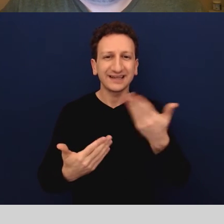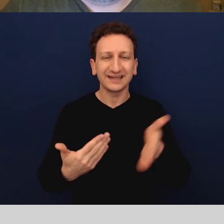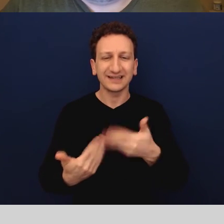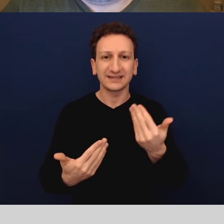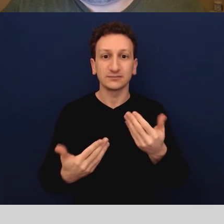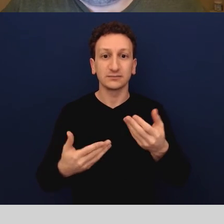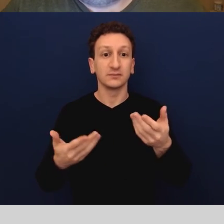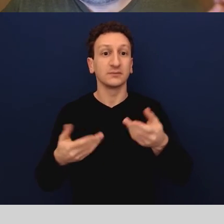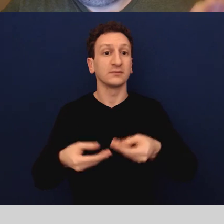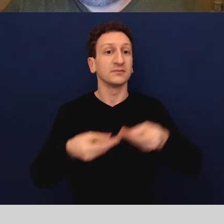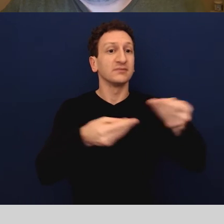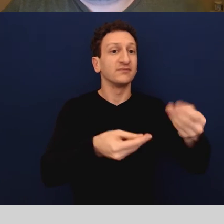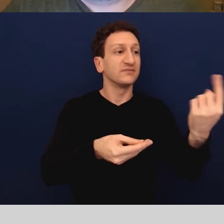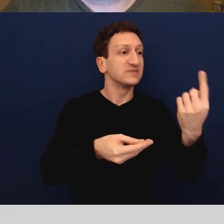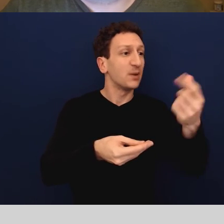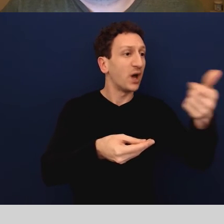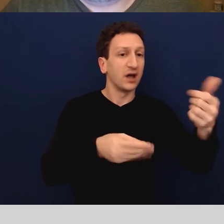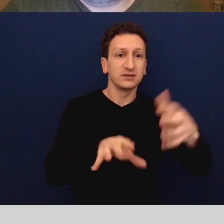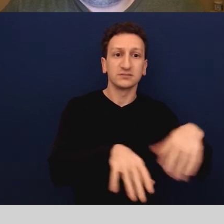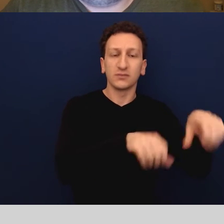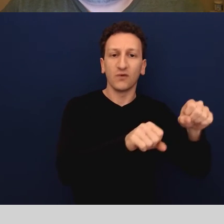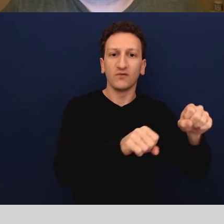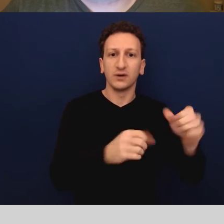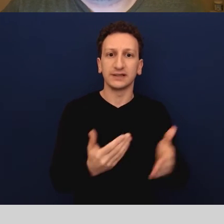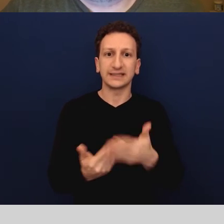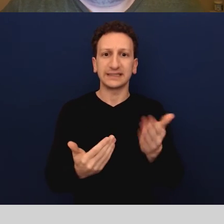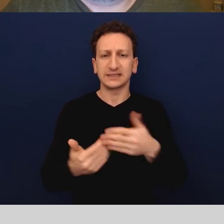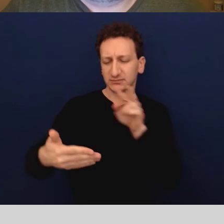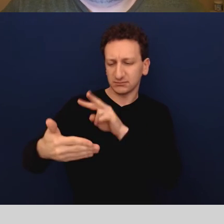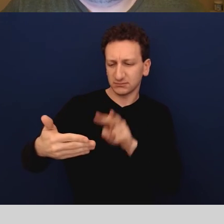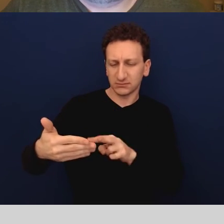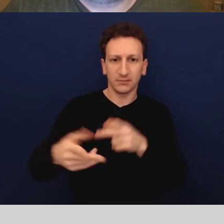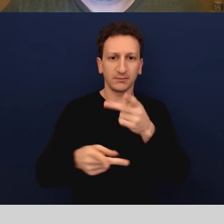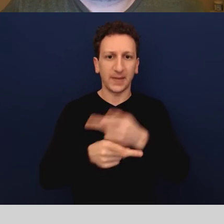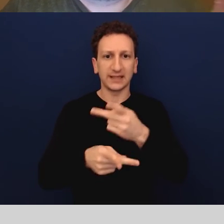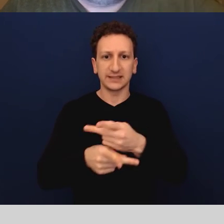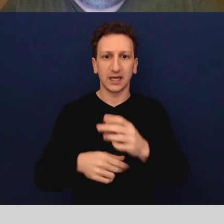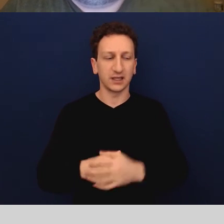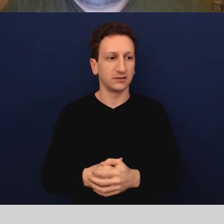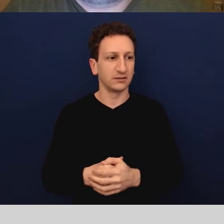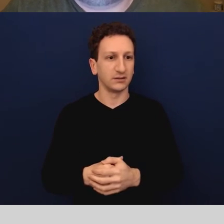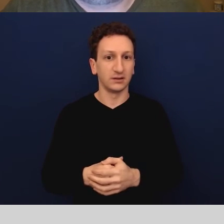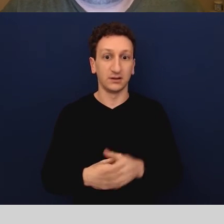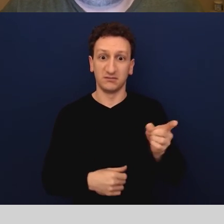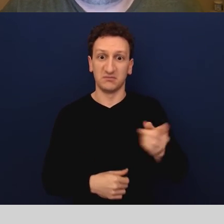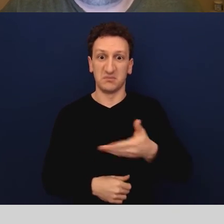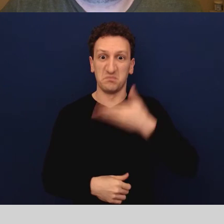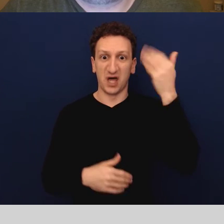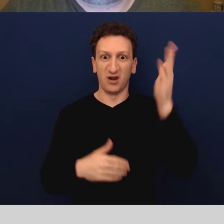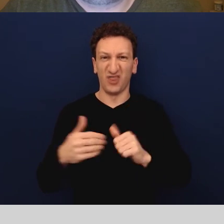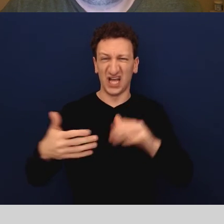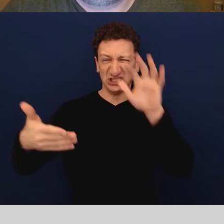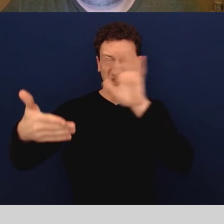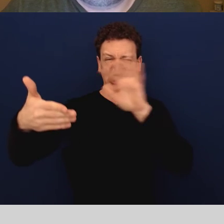So this is a great pressure on us, much better than looking at 200 line function in your editor.